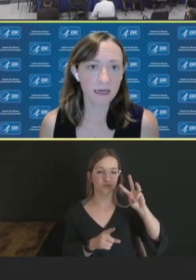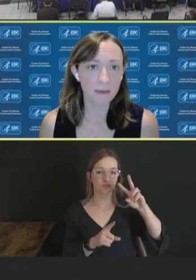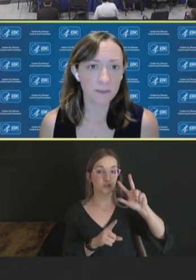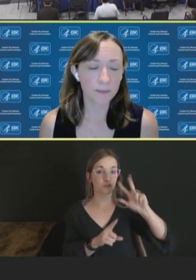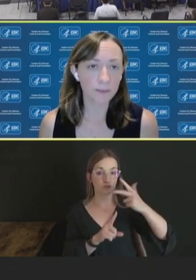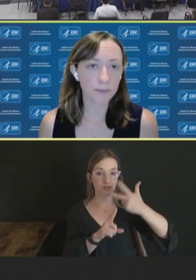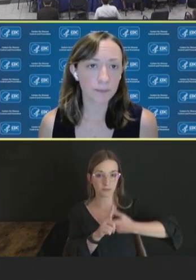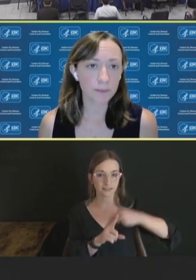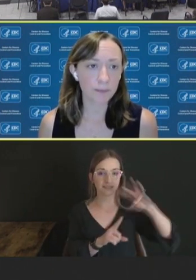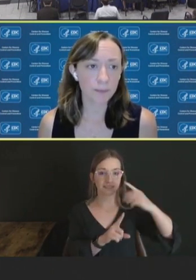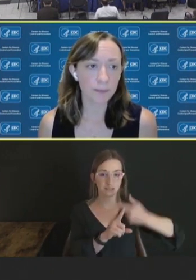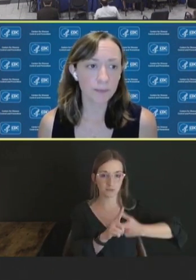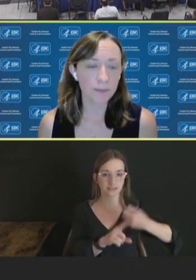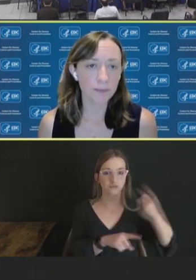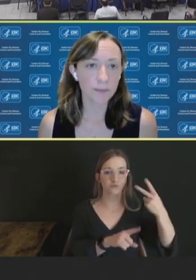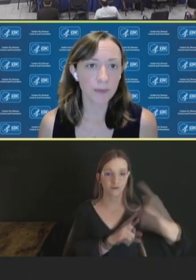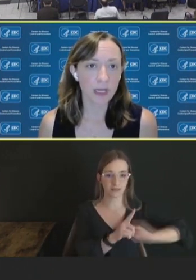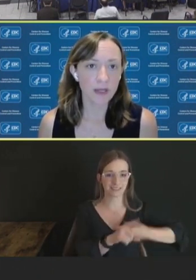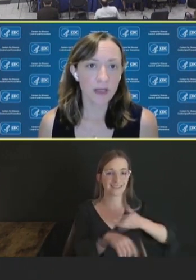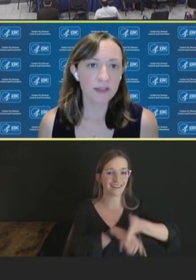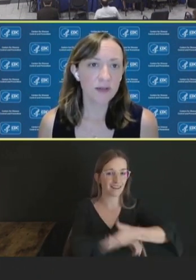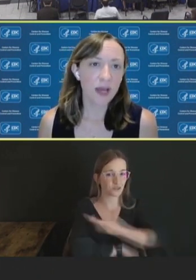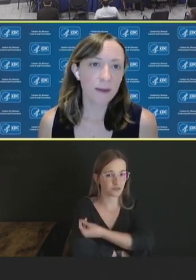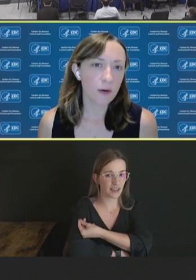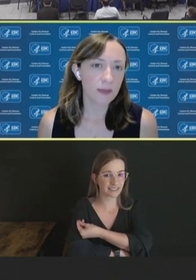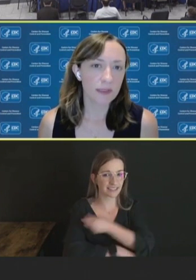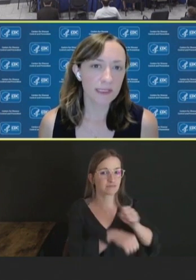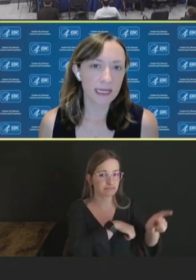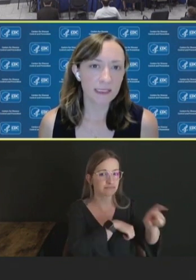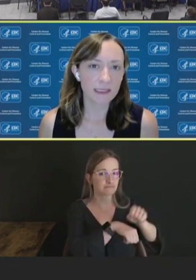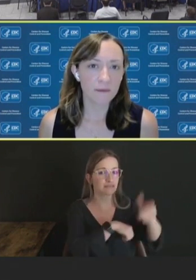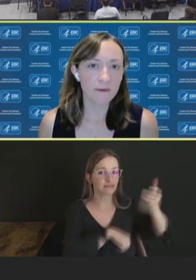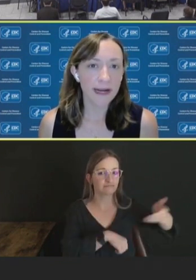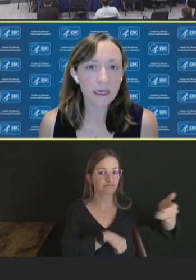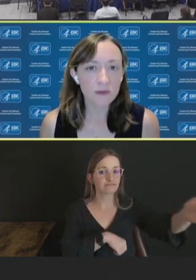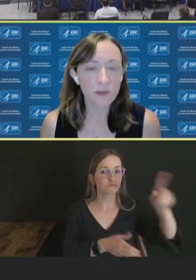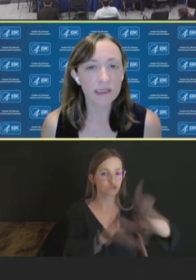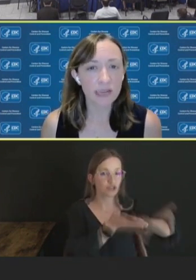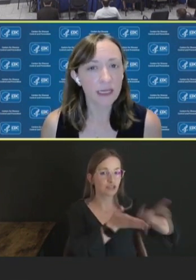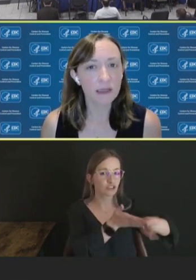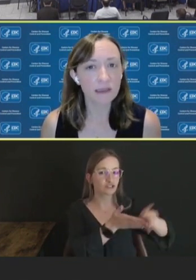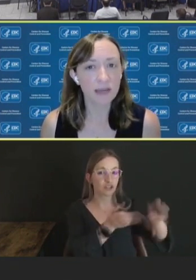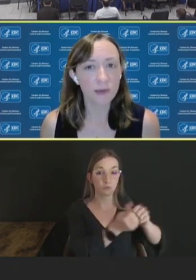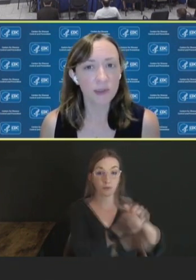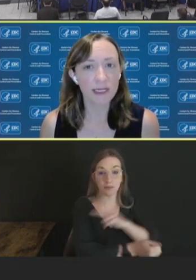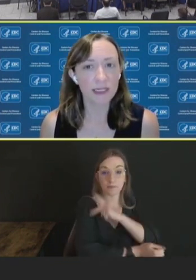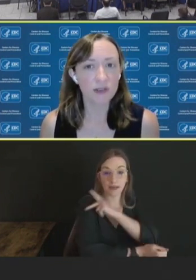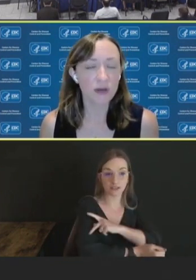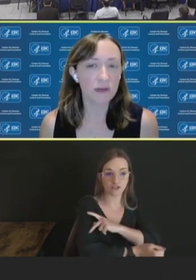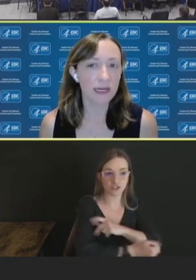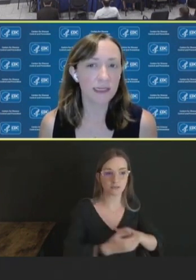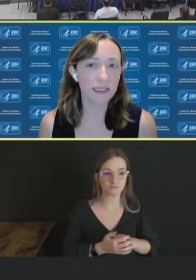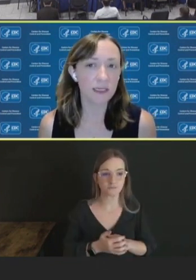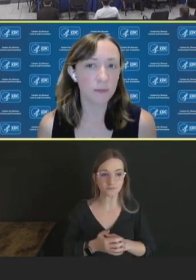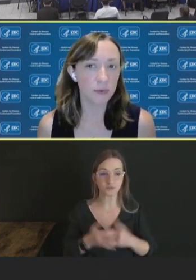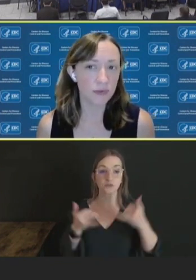So now I'm going to present some findings from our study on simultaneous COVID-19 booster